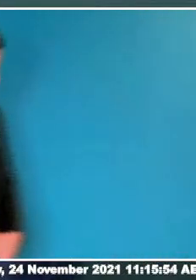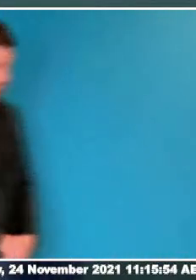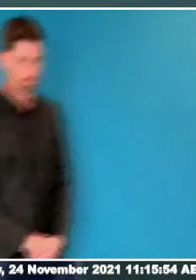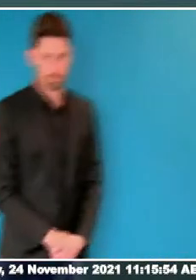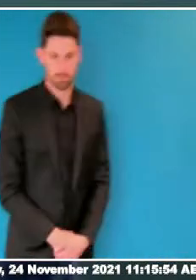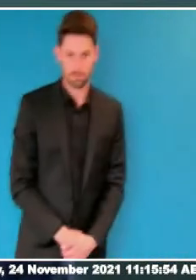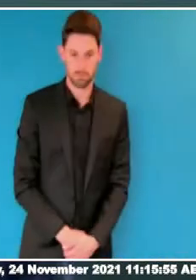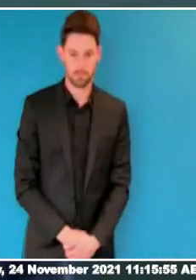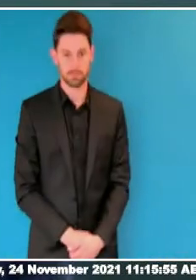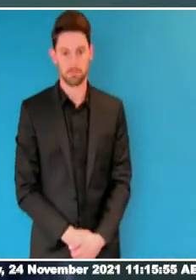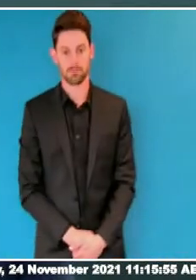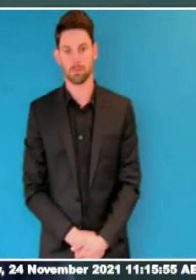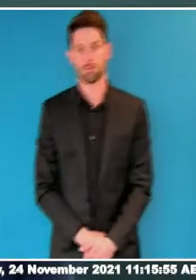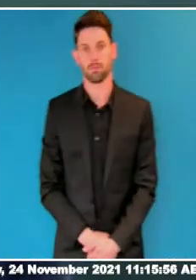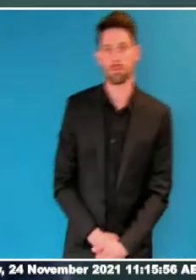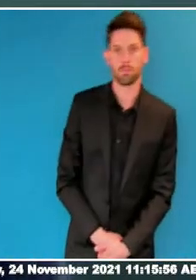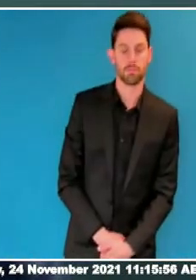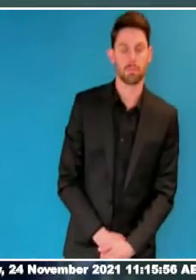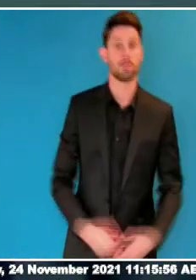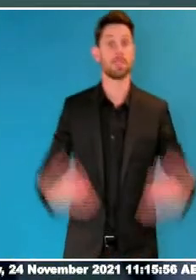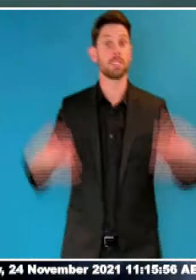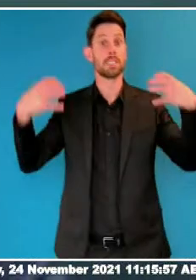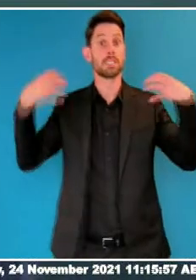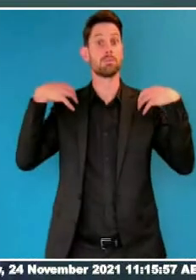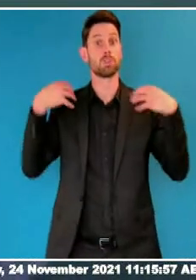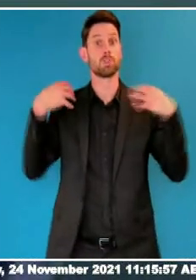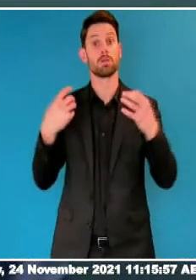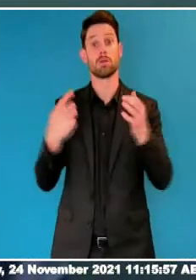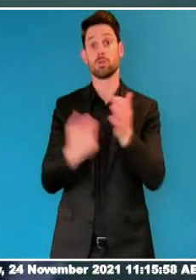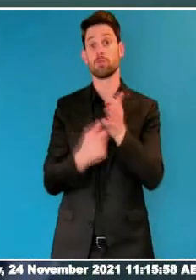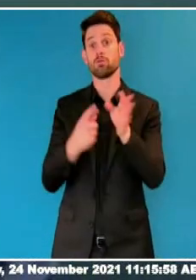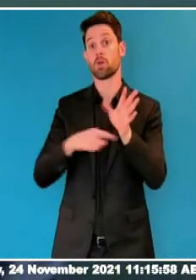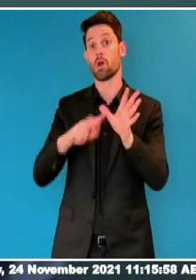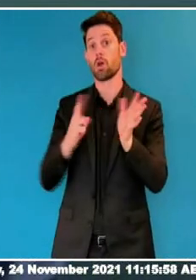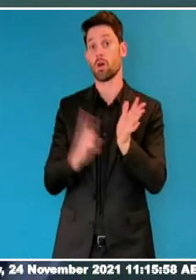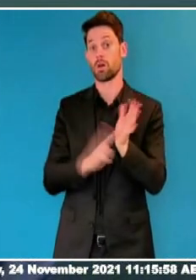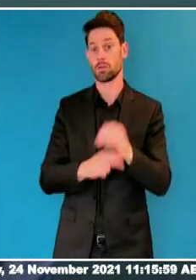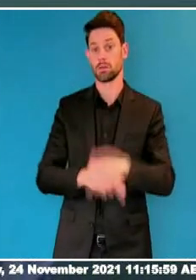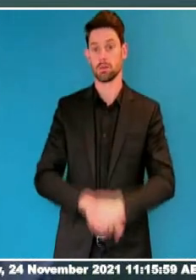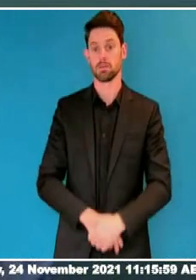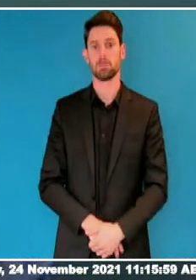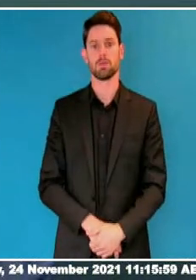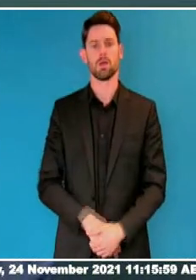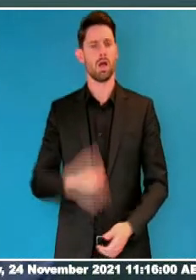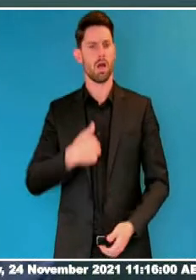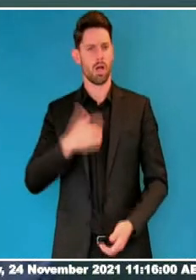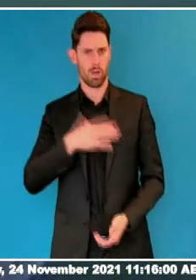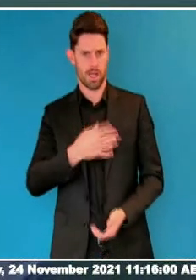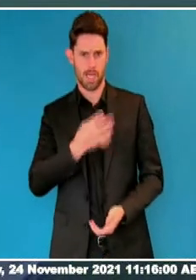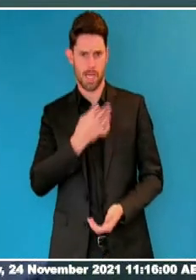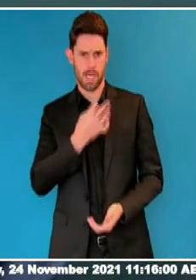A question to everybody except the representative from NAB because you did actually mention this.